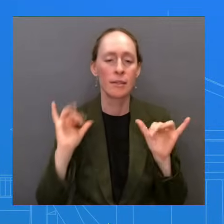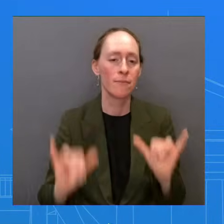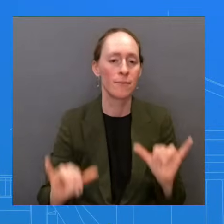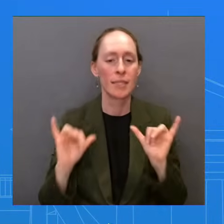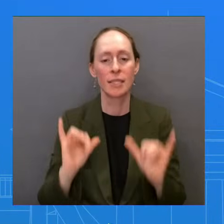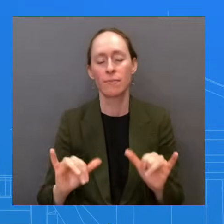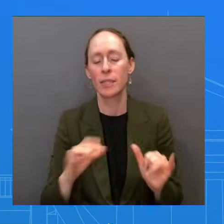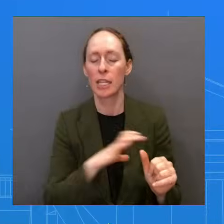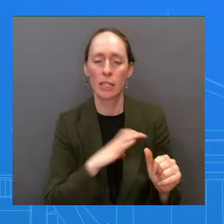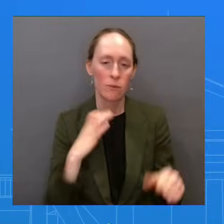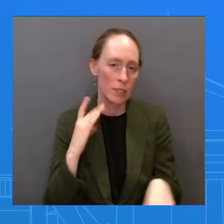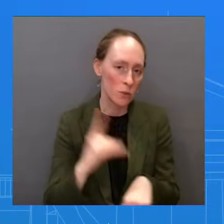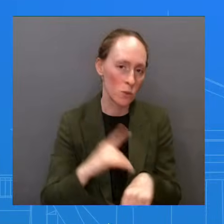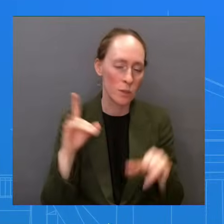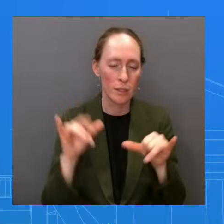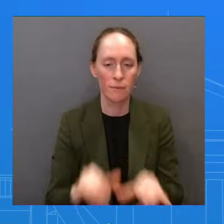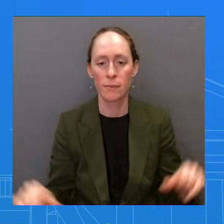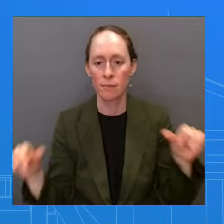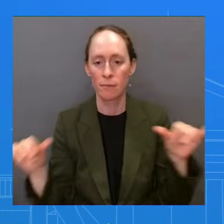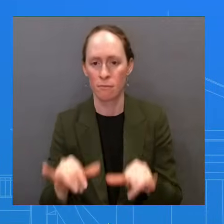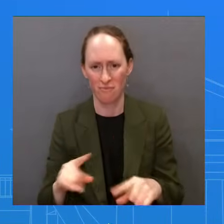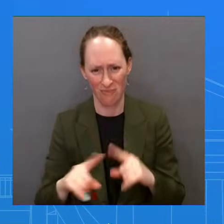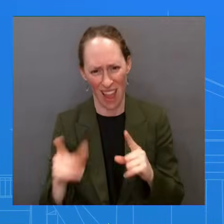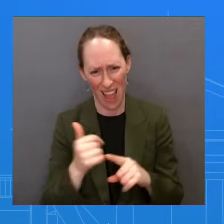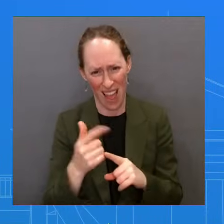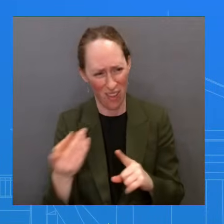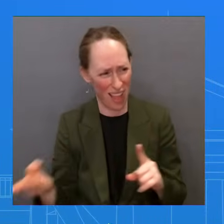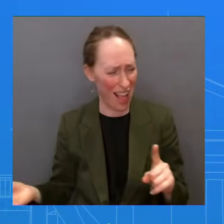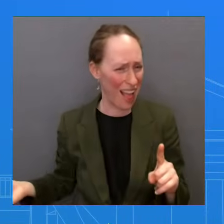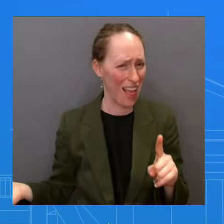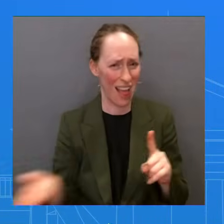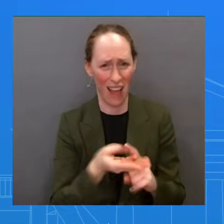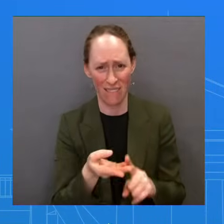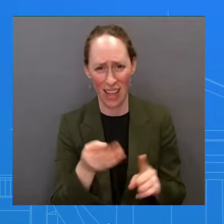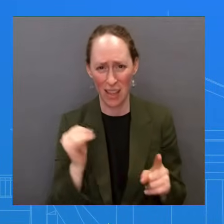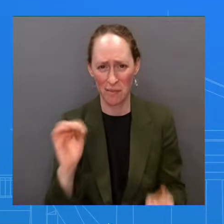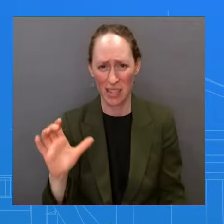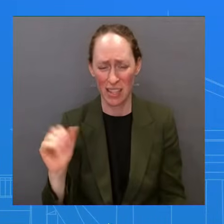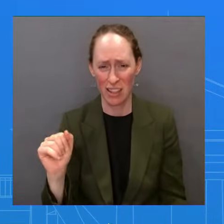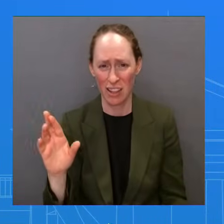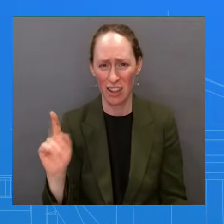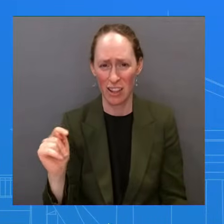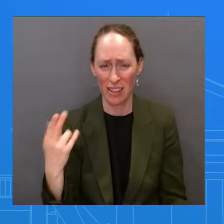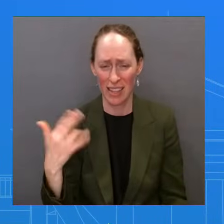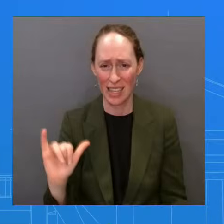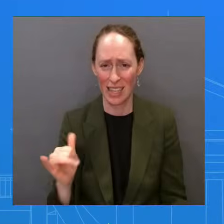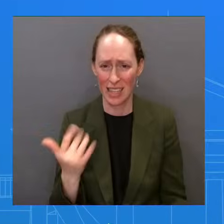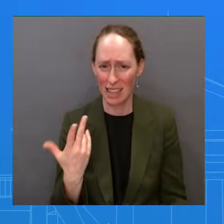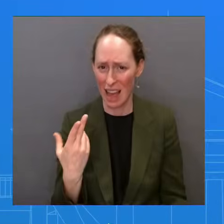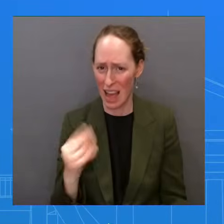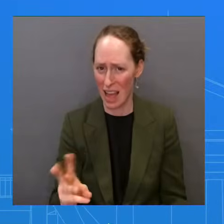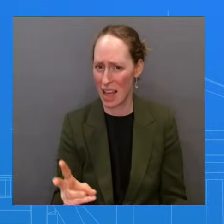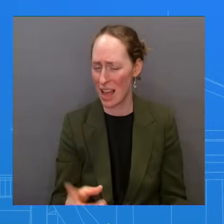What do you plan to do to get him over to your side and convince him to -- to see things that way? Ms. Jean-Pierre: Well, I -- the question is to M- --